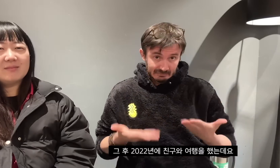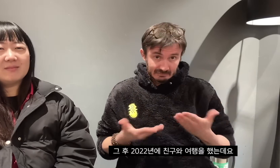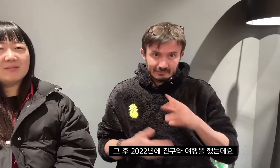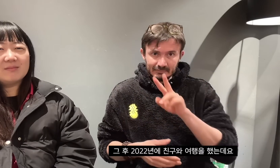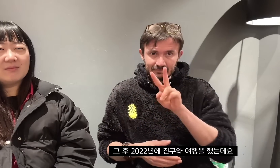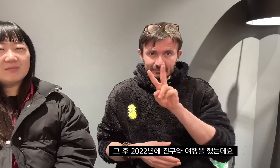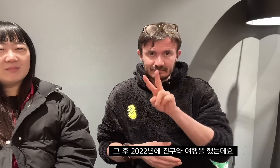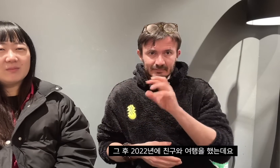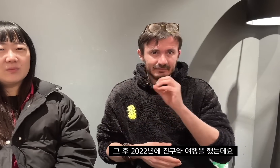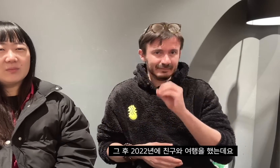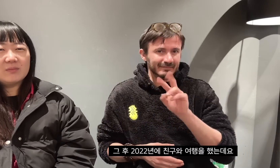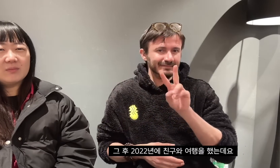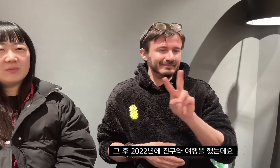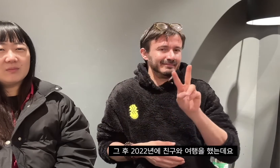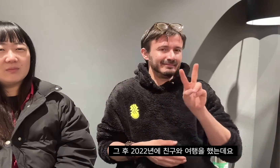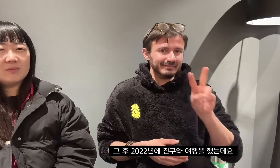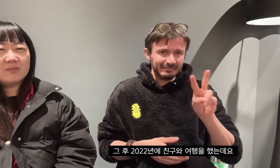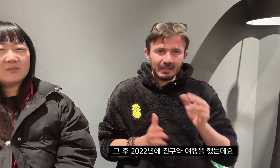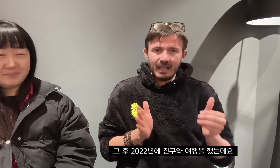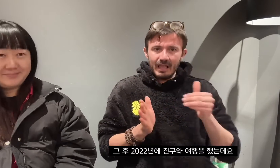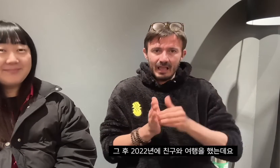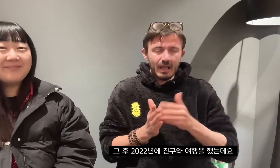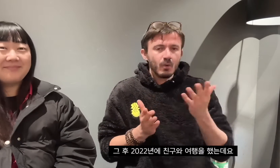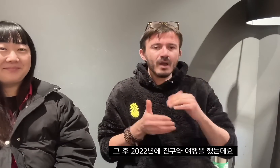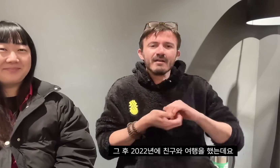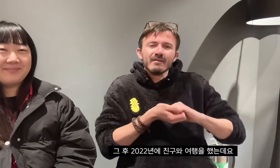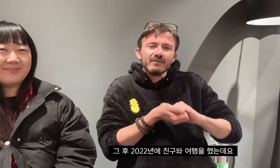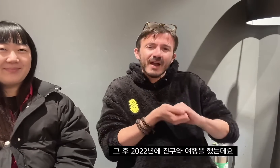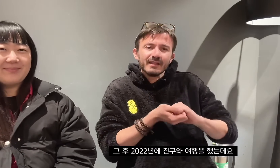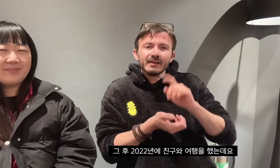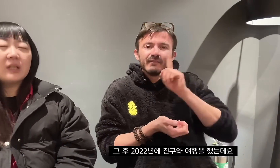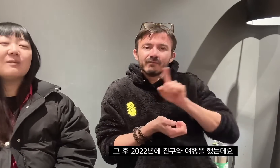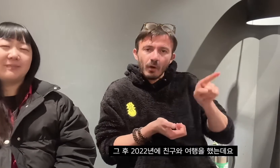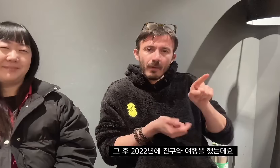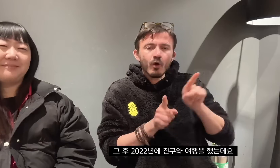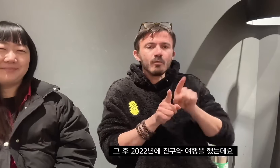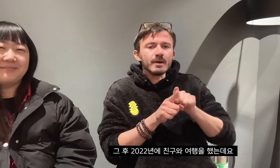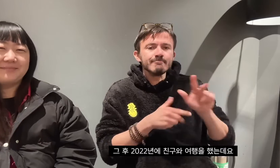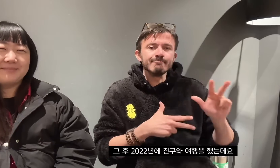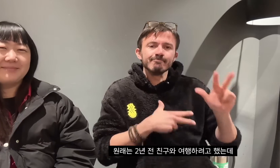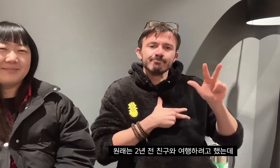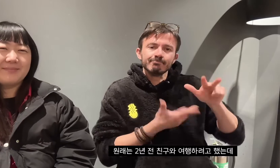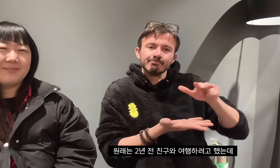After that, I traveled with a friend in 2022.